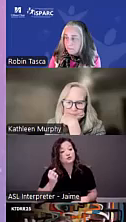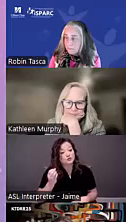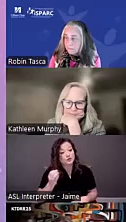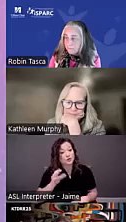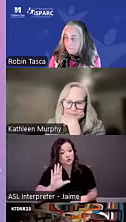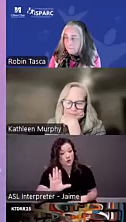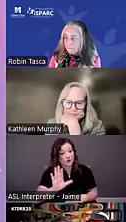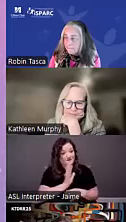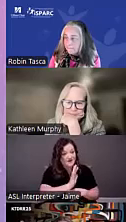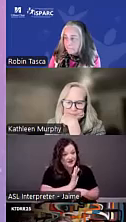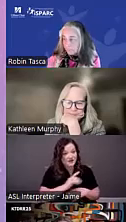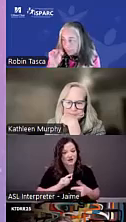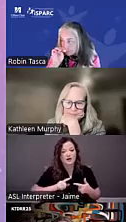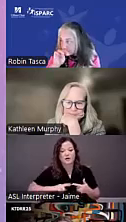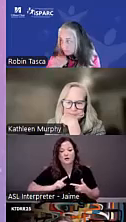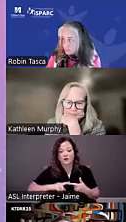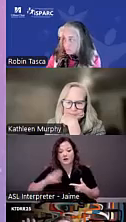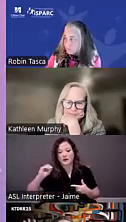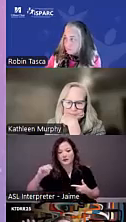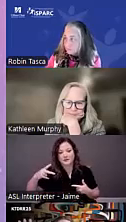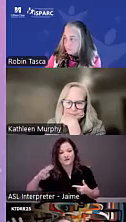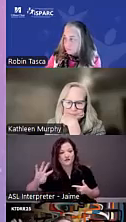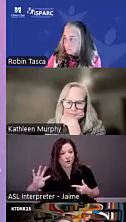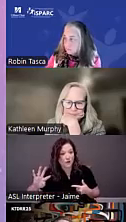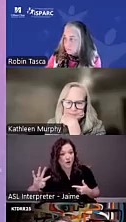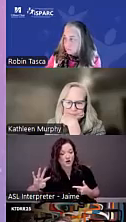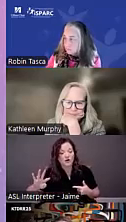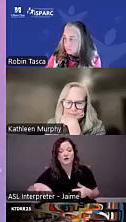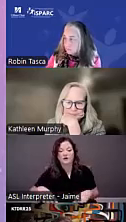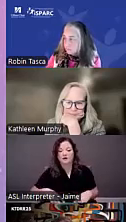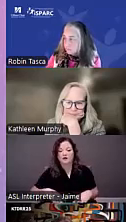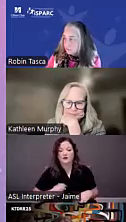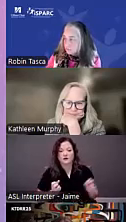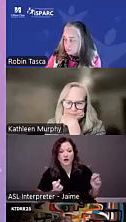your MP4 file, and you can upload it into Descript.